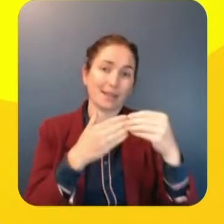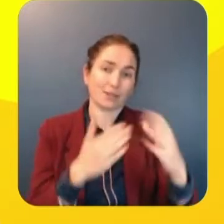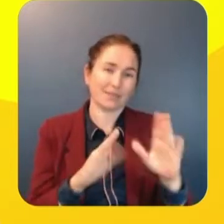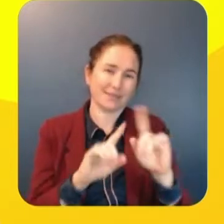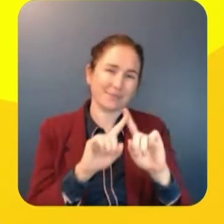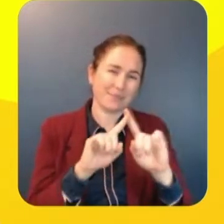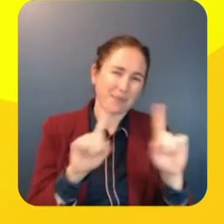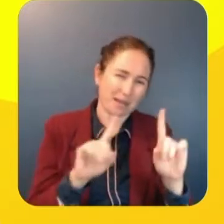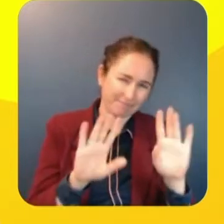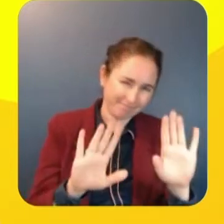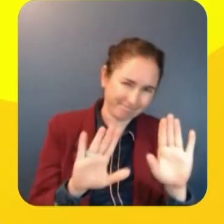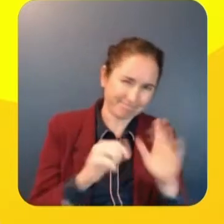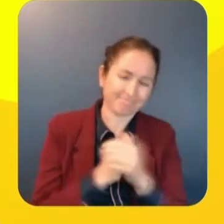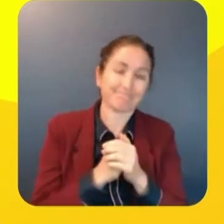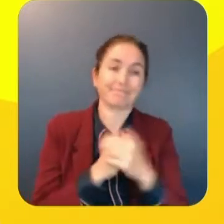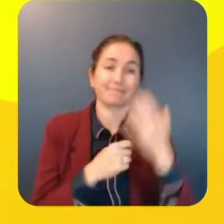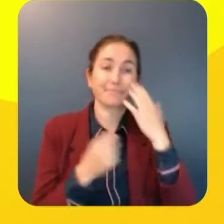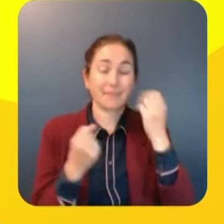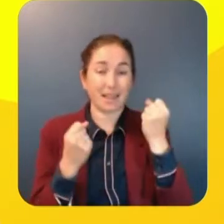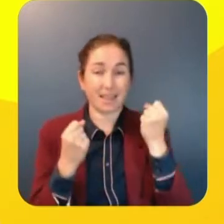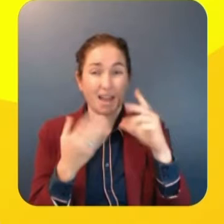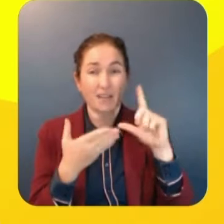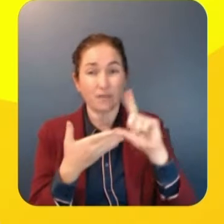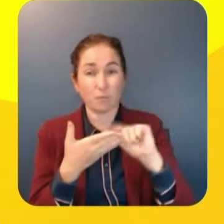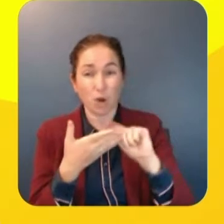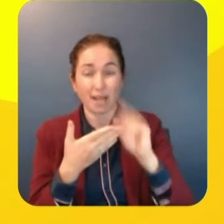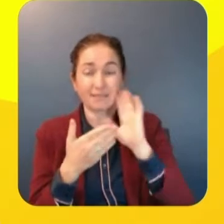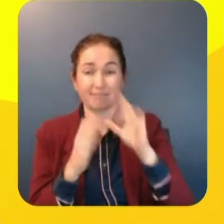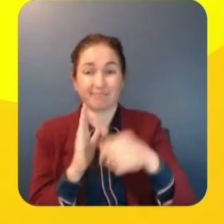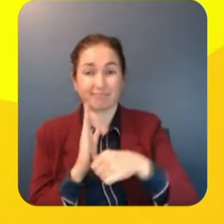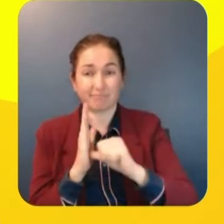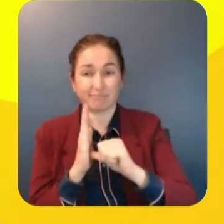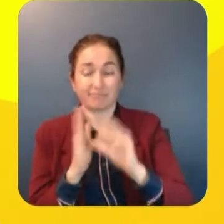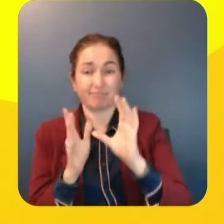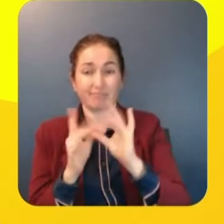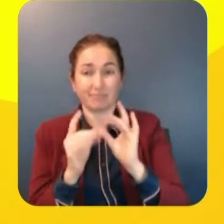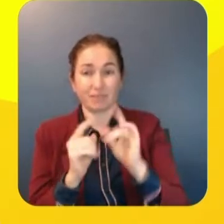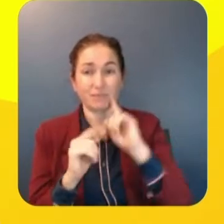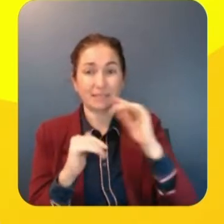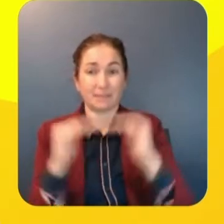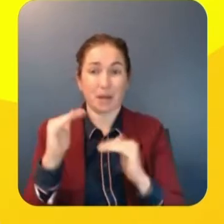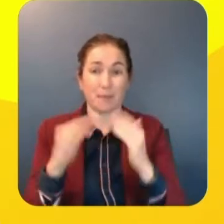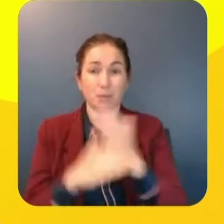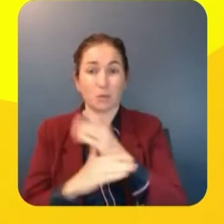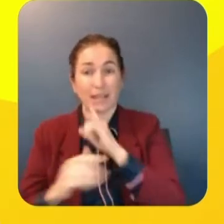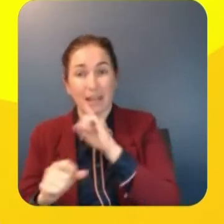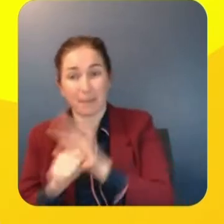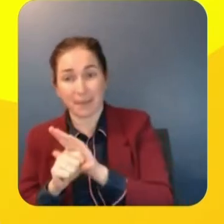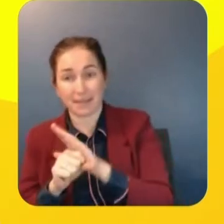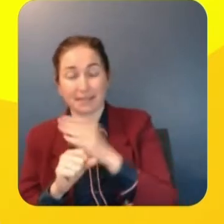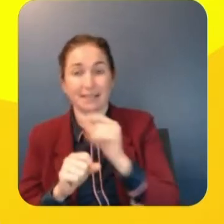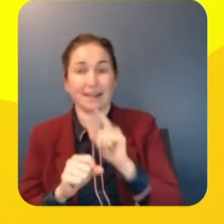There's a lot of press out there highlighting the disparities between the commitments that were made and the implementation of them.